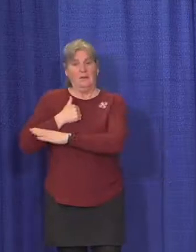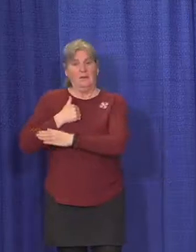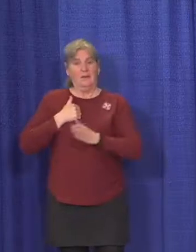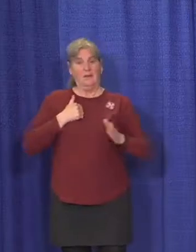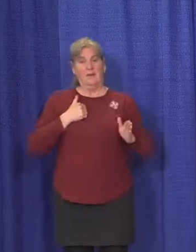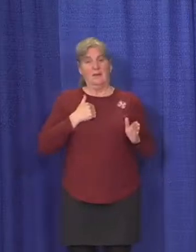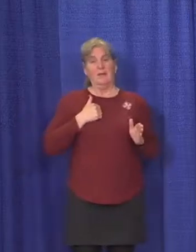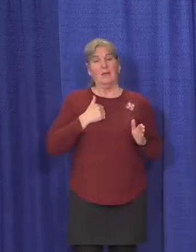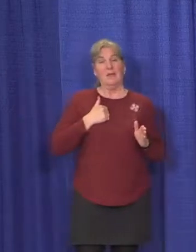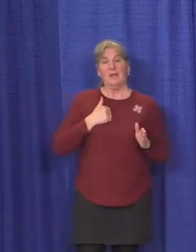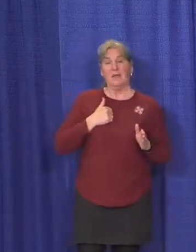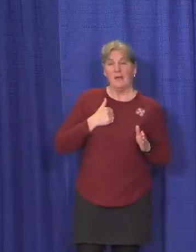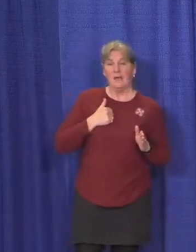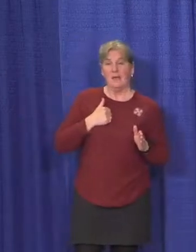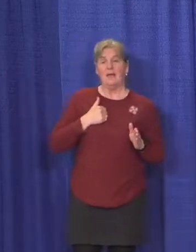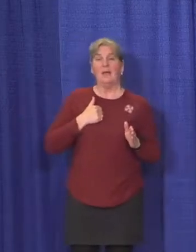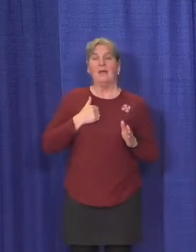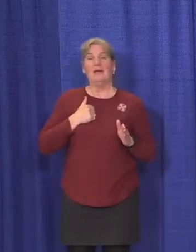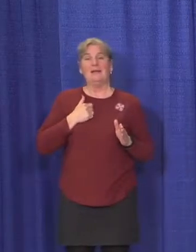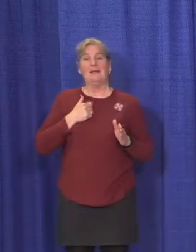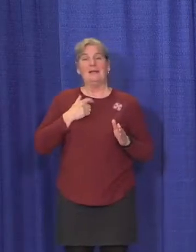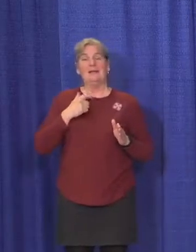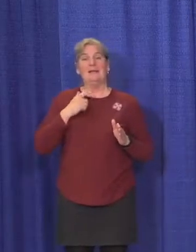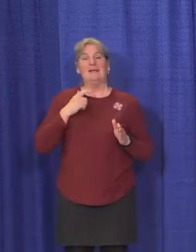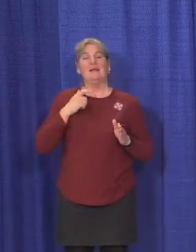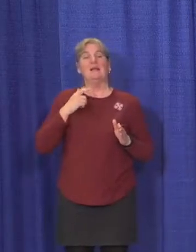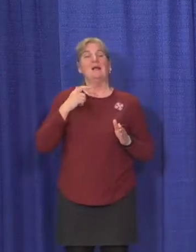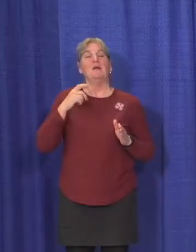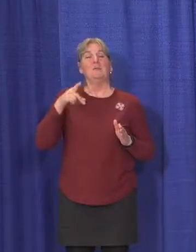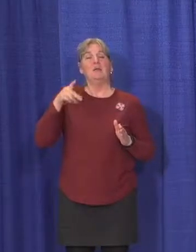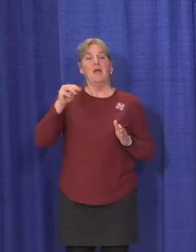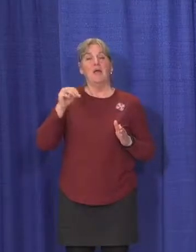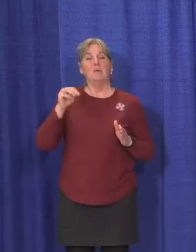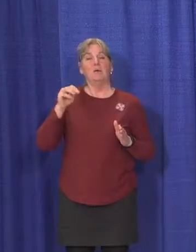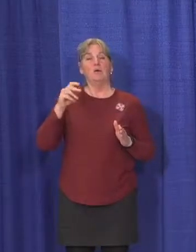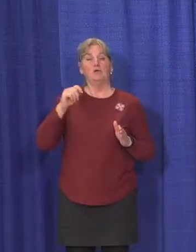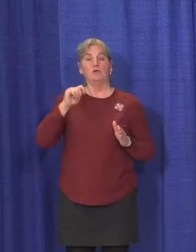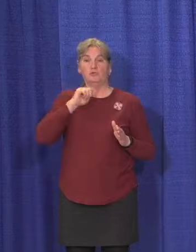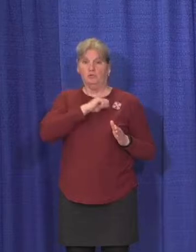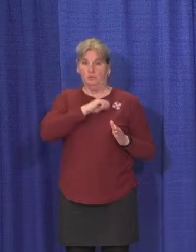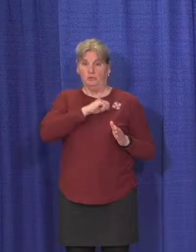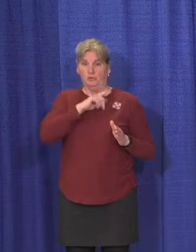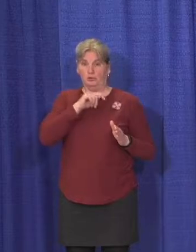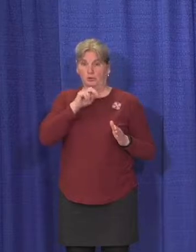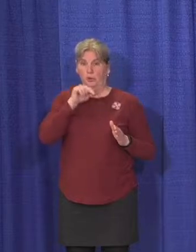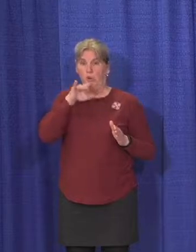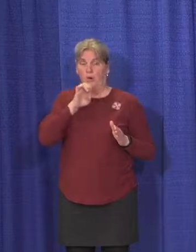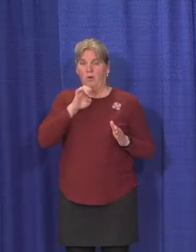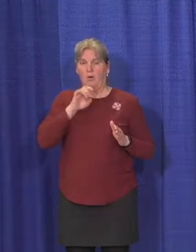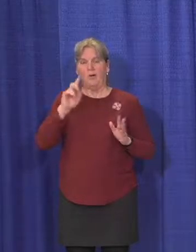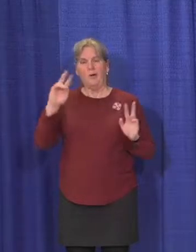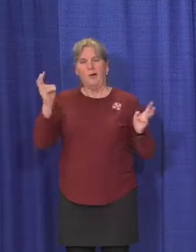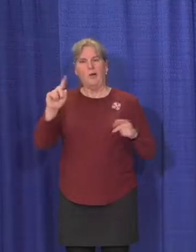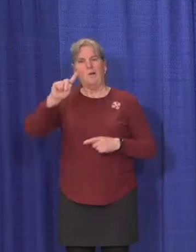Canada as you heard Prime Minister Justin Trudeau talk about is getting ready for first